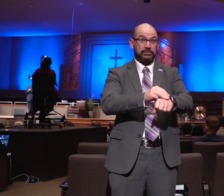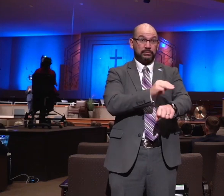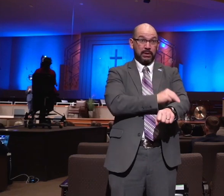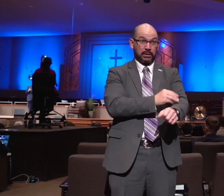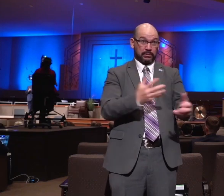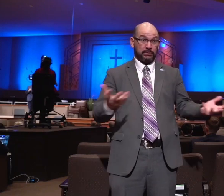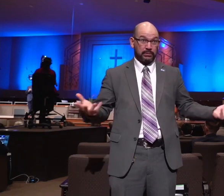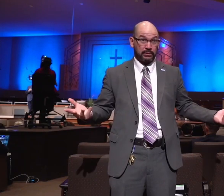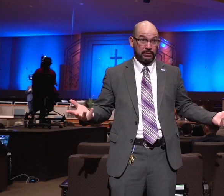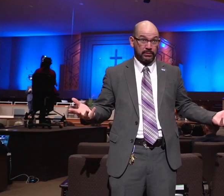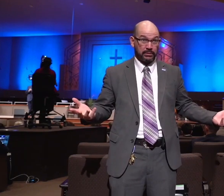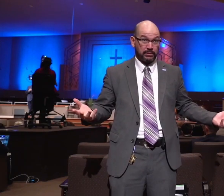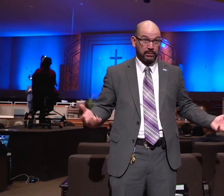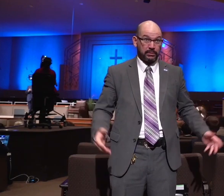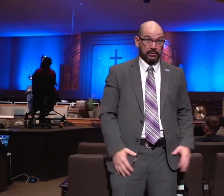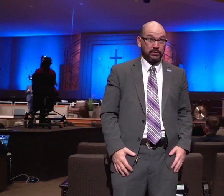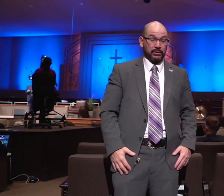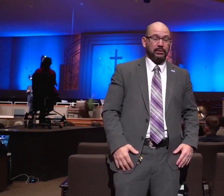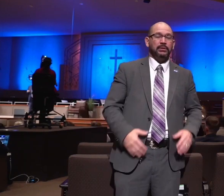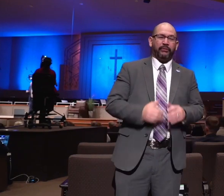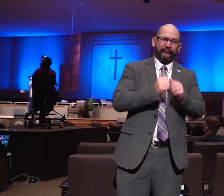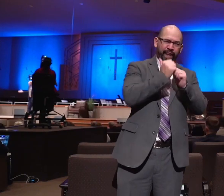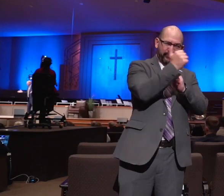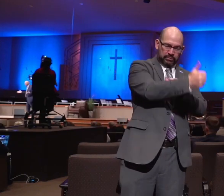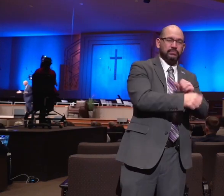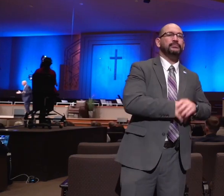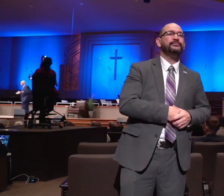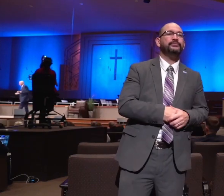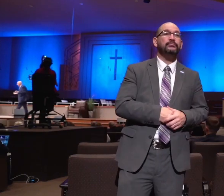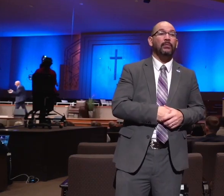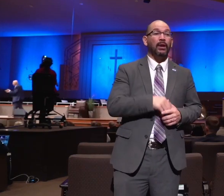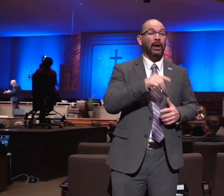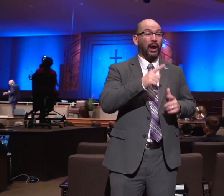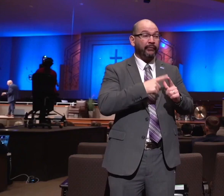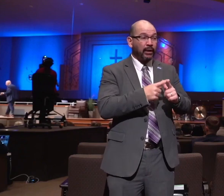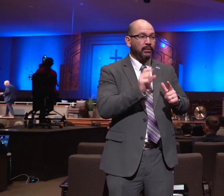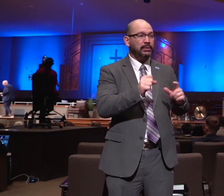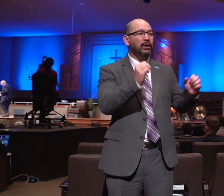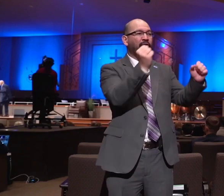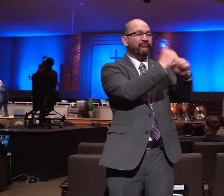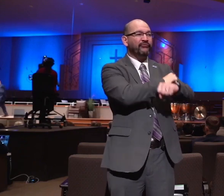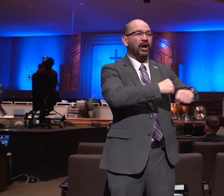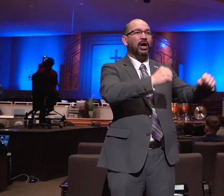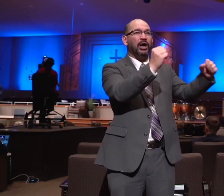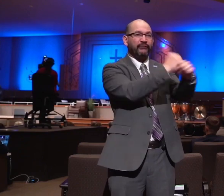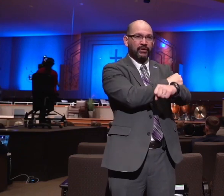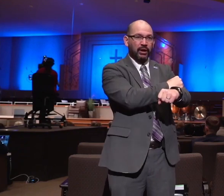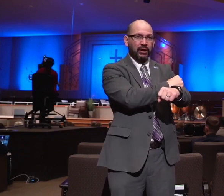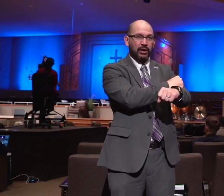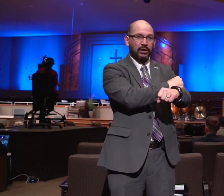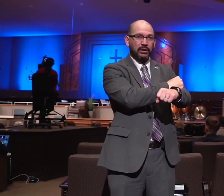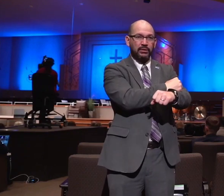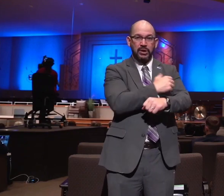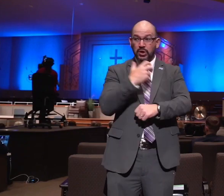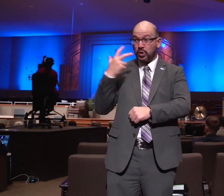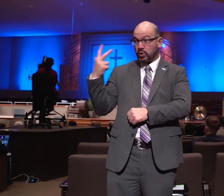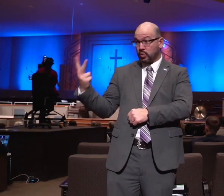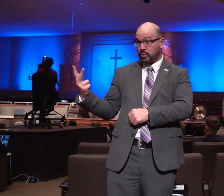no little thing fighting unarmed men going against armed